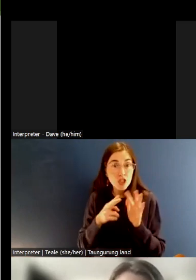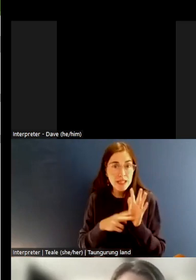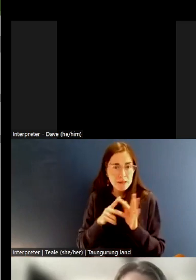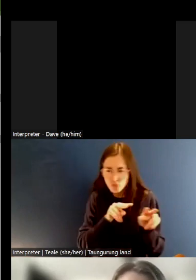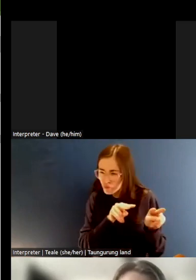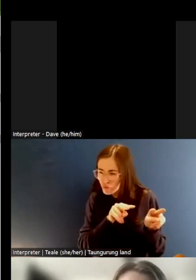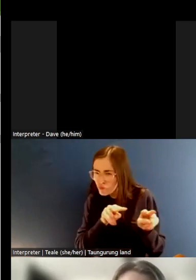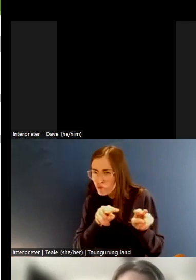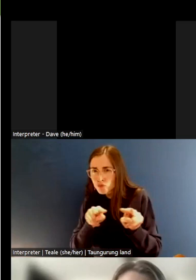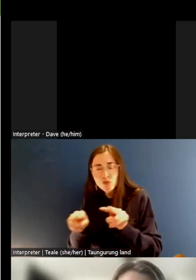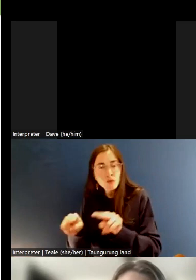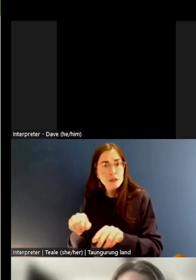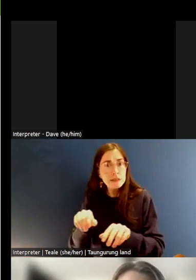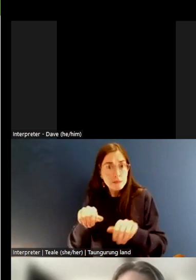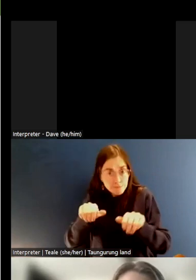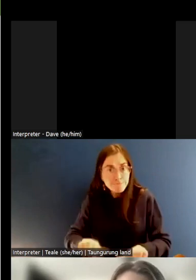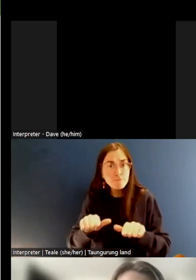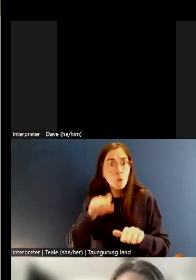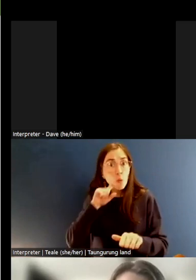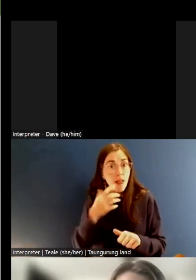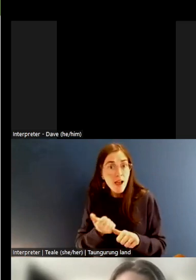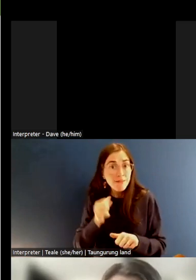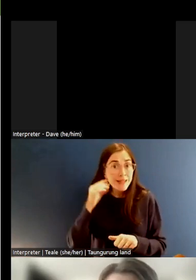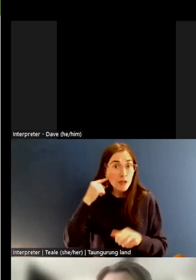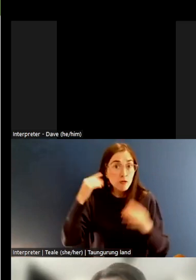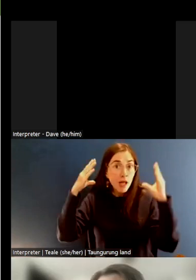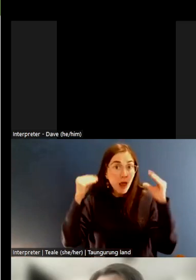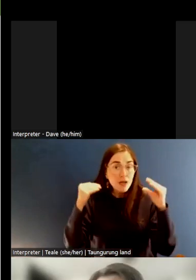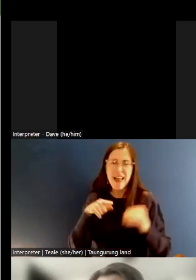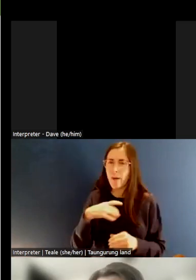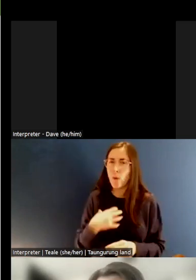That's a much quicker than just testing one at a time.